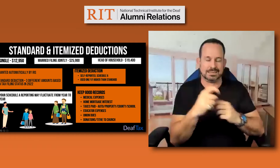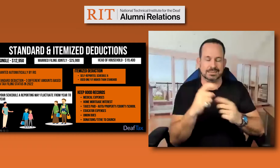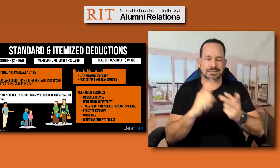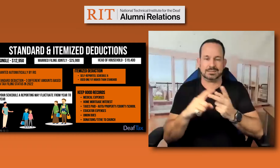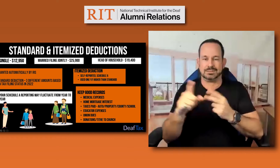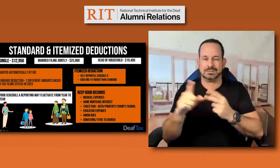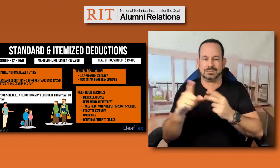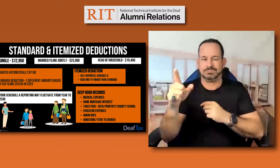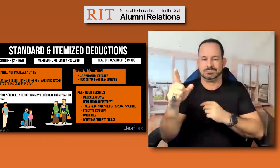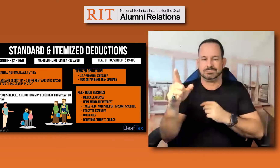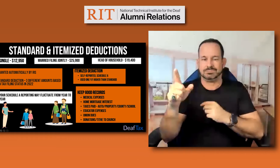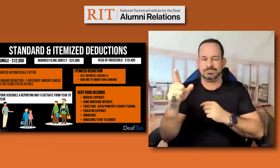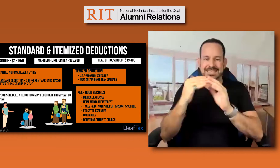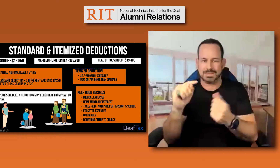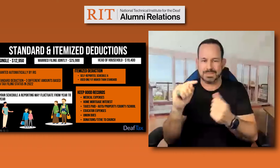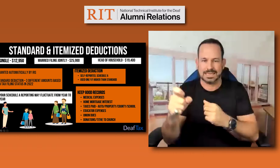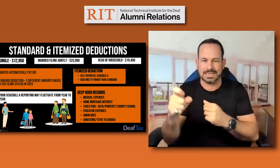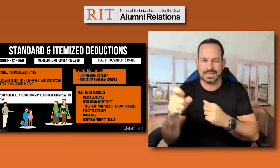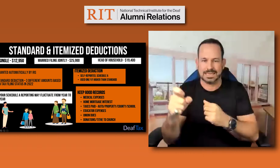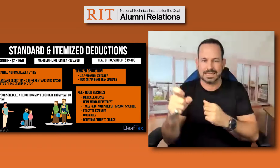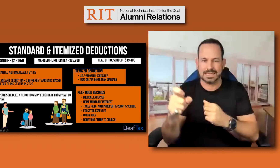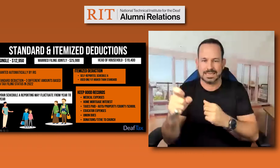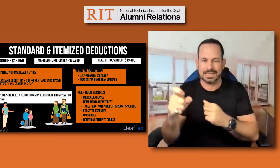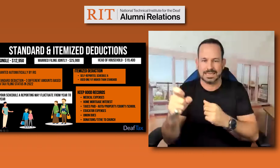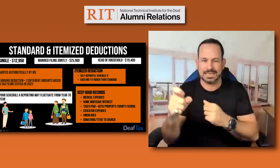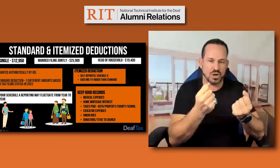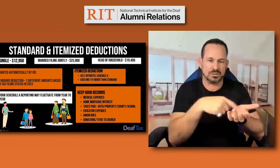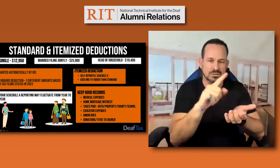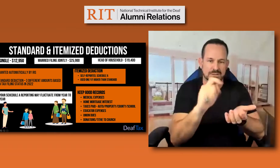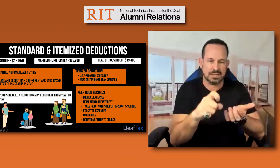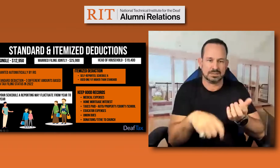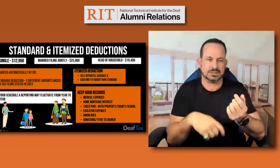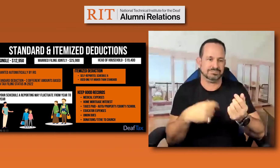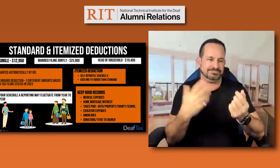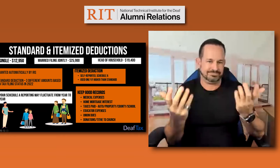the different expenditures that you may or may not have.